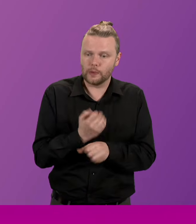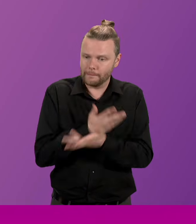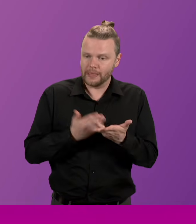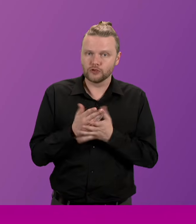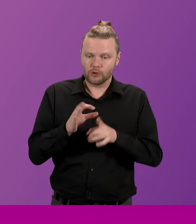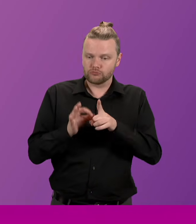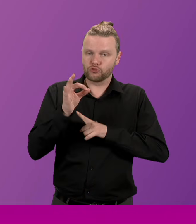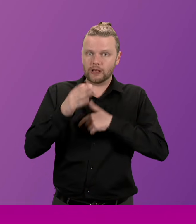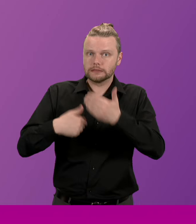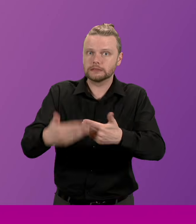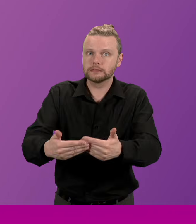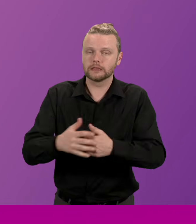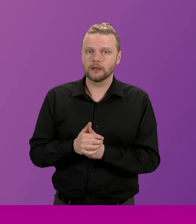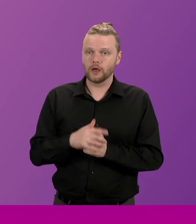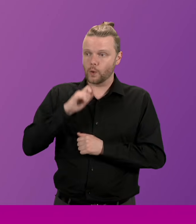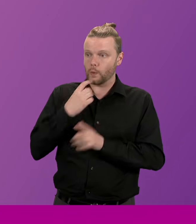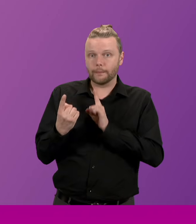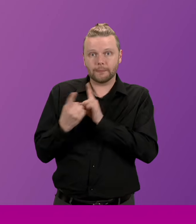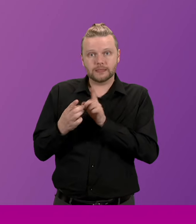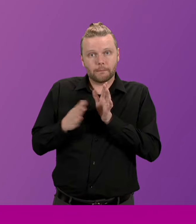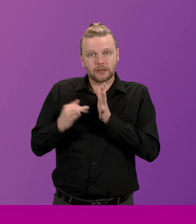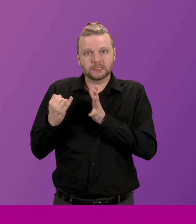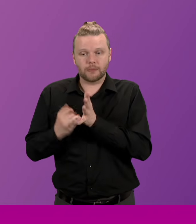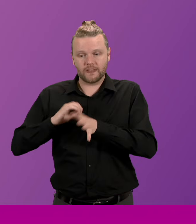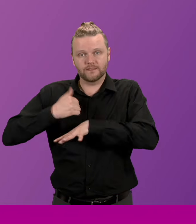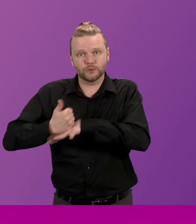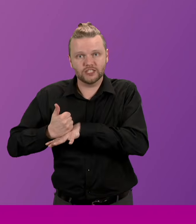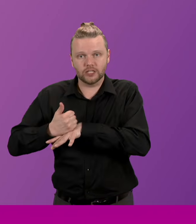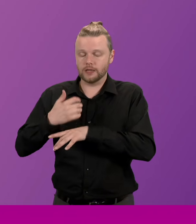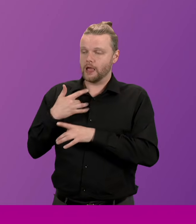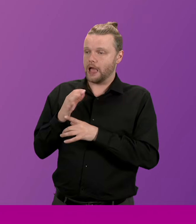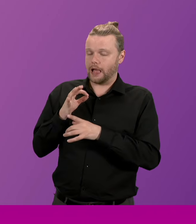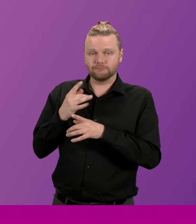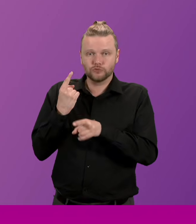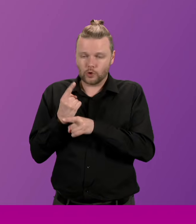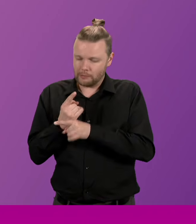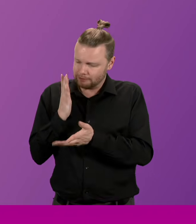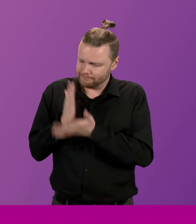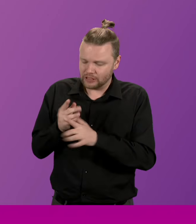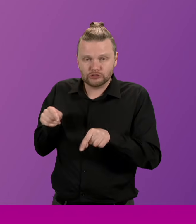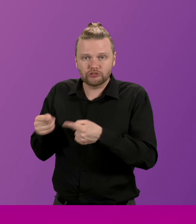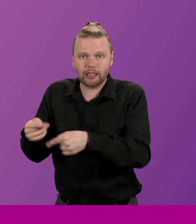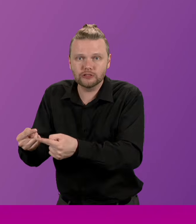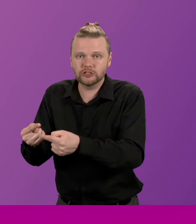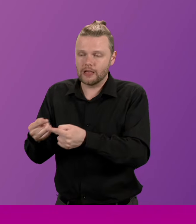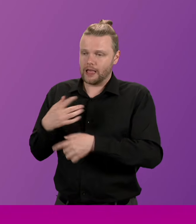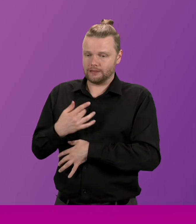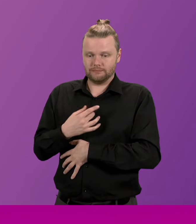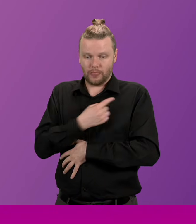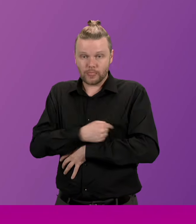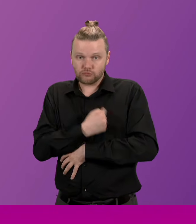made? Will he meet the Mark Sommerville Foundation and hear directly about the challenges that are being faced and the promising work that the foundation is